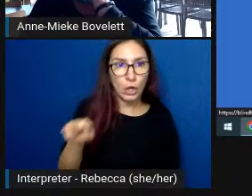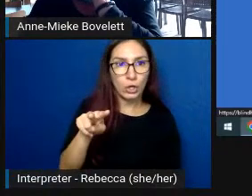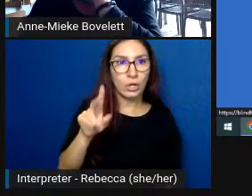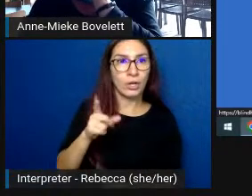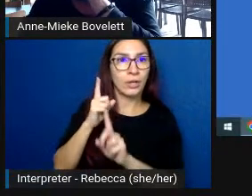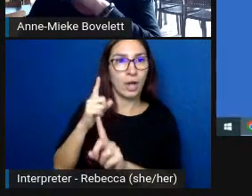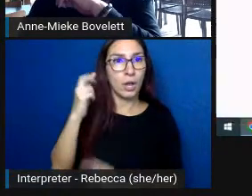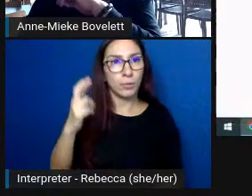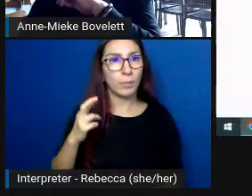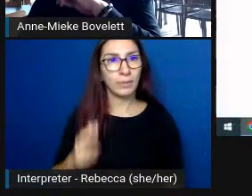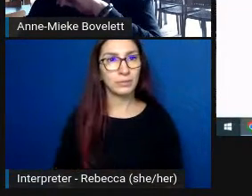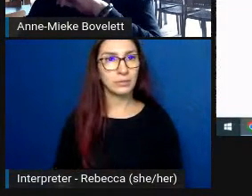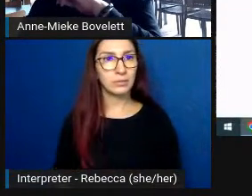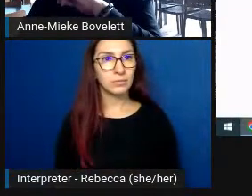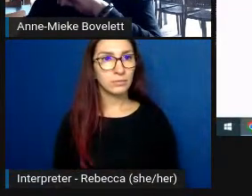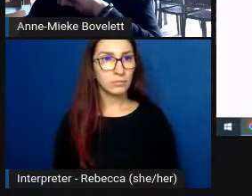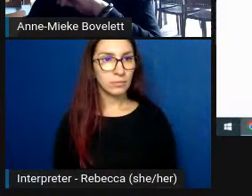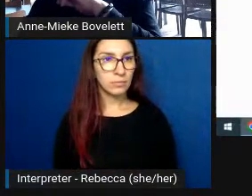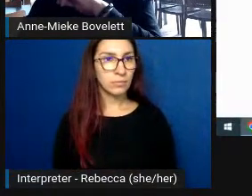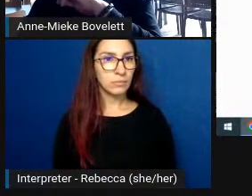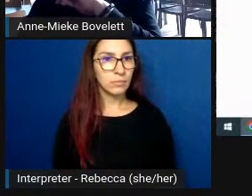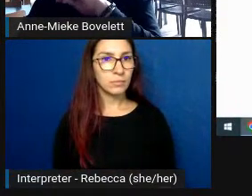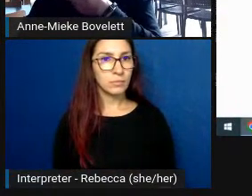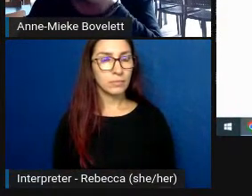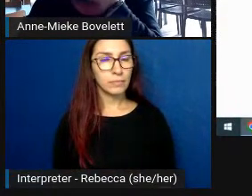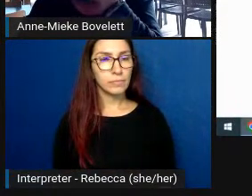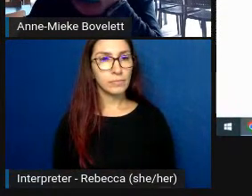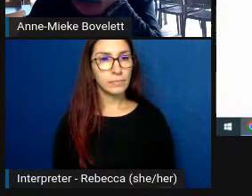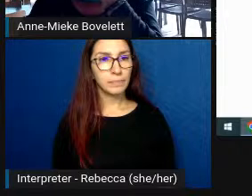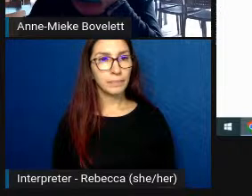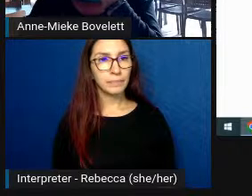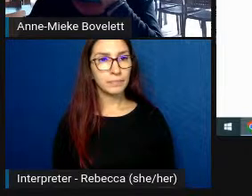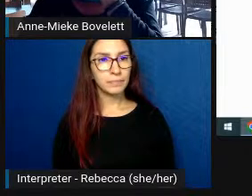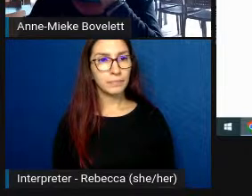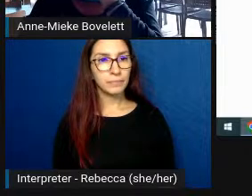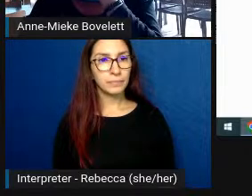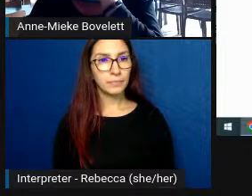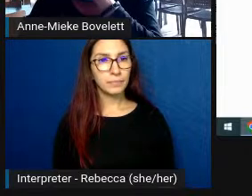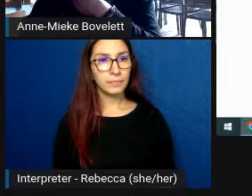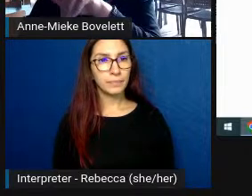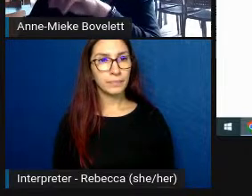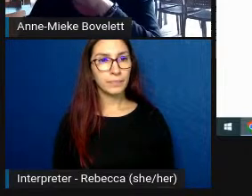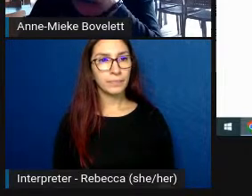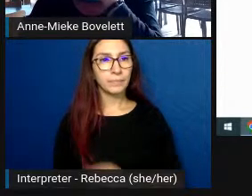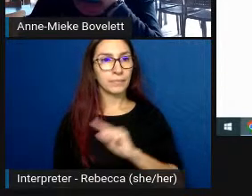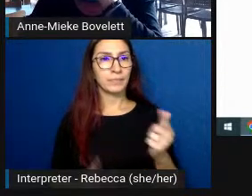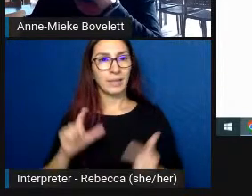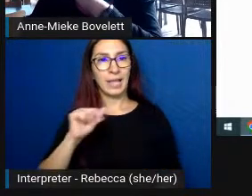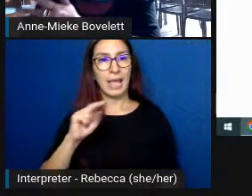And I'm actually using the verb look on purpose. Lazar Bulatovic: Yes.